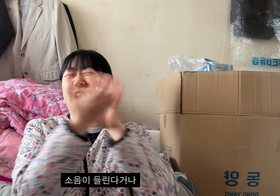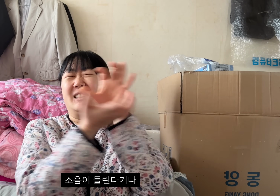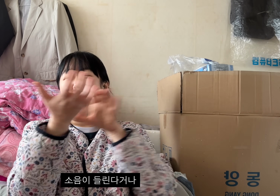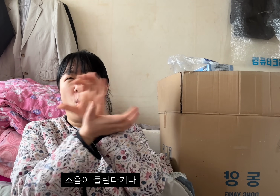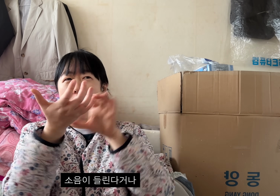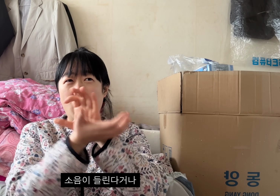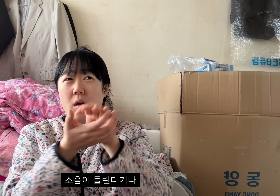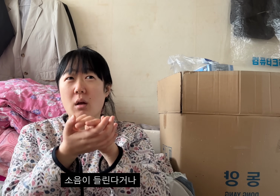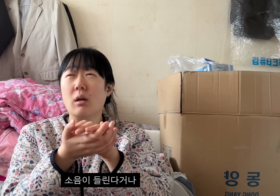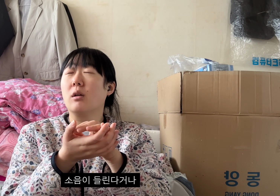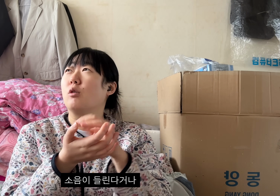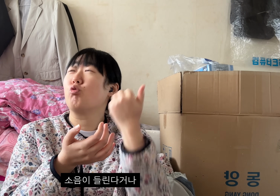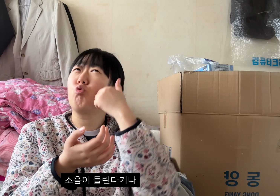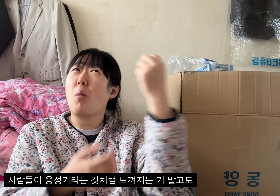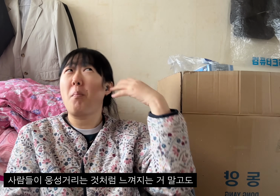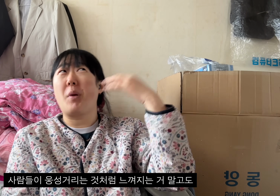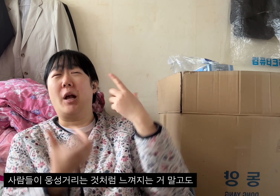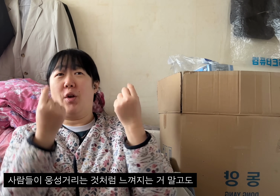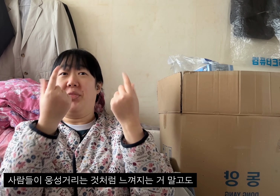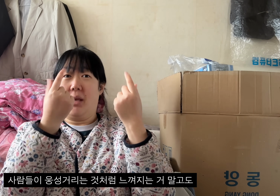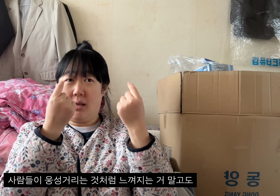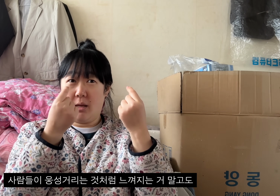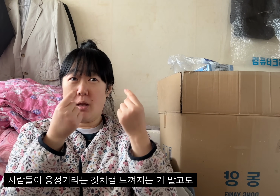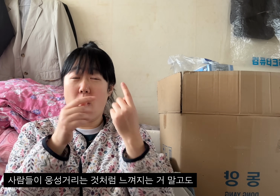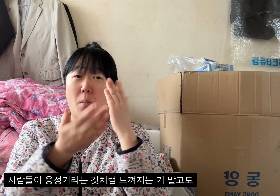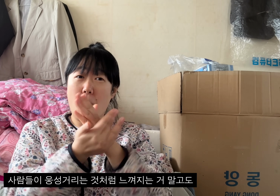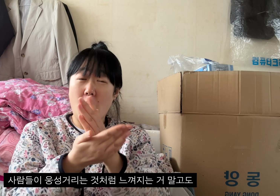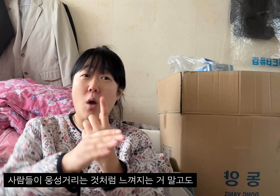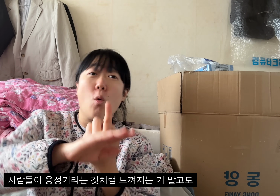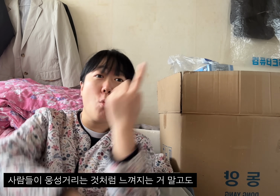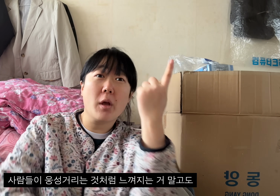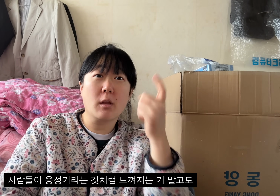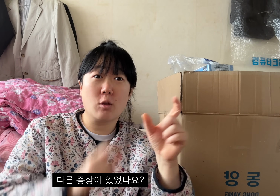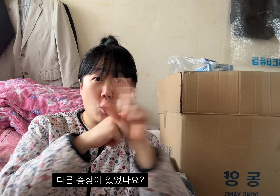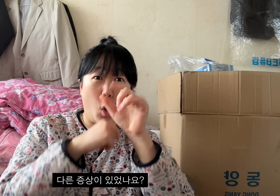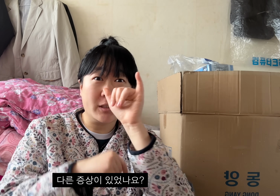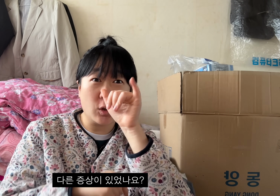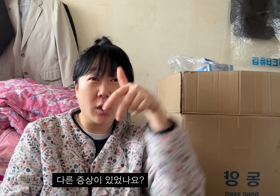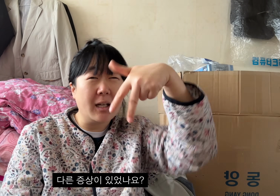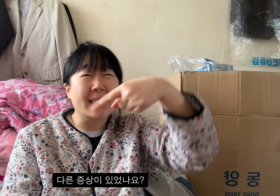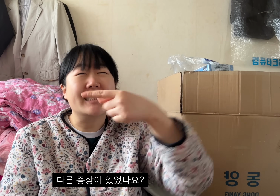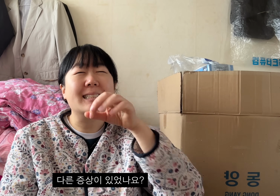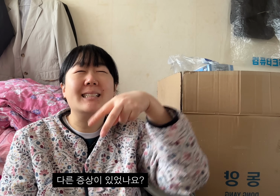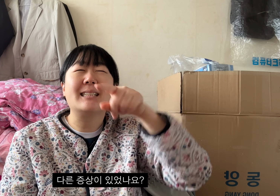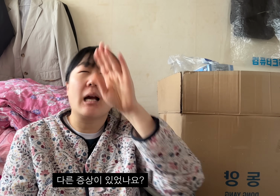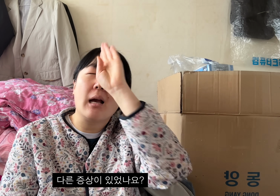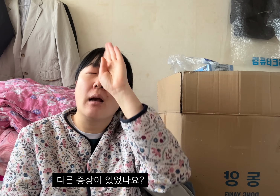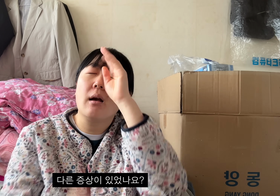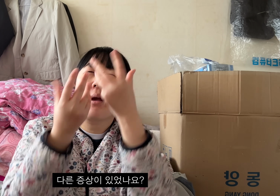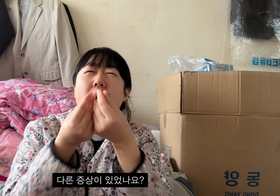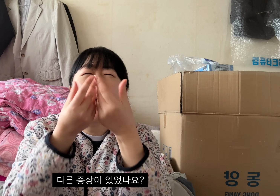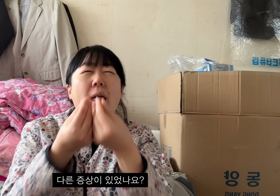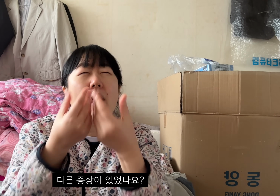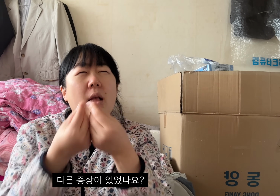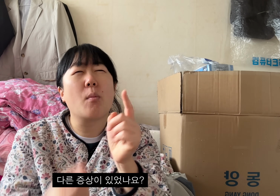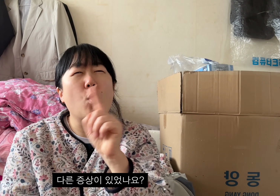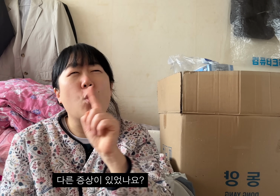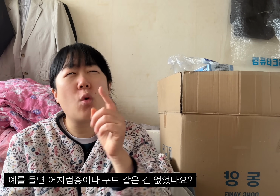did you have other symptoms?